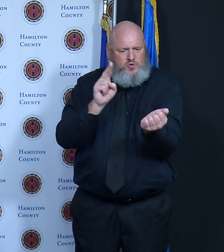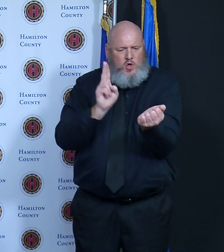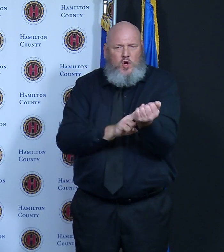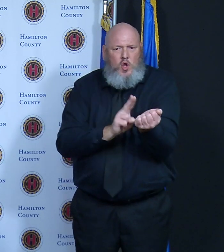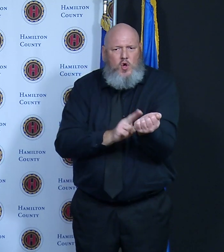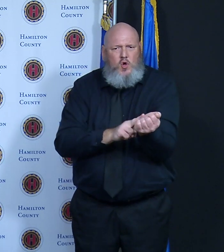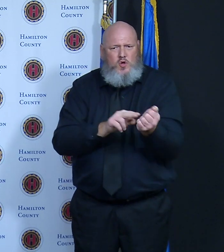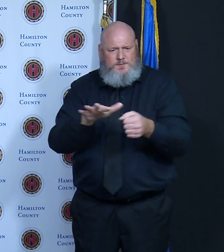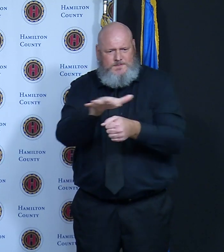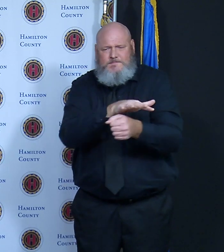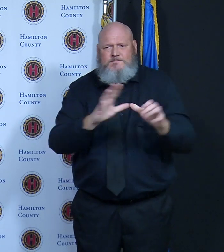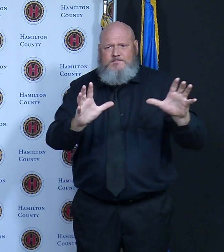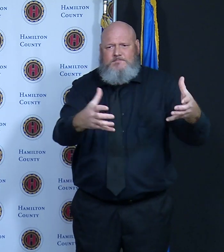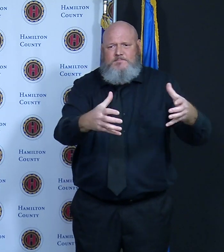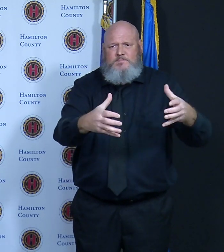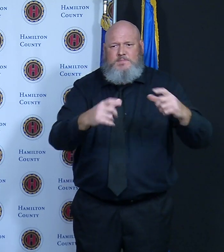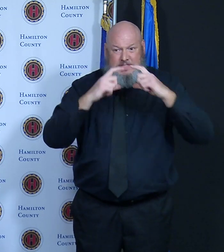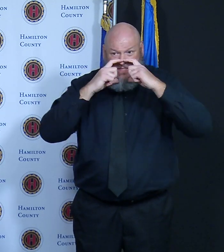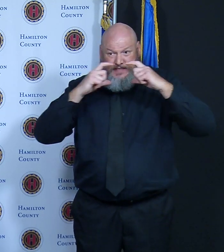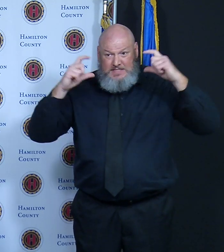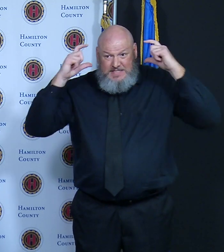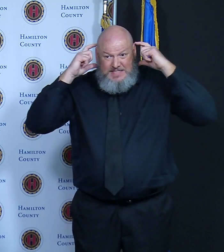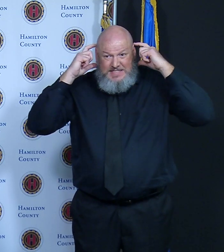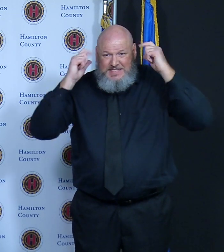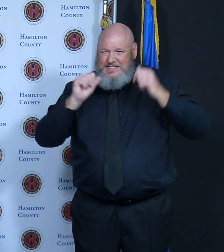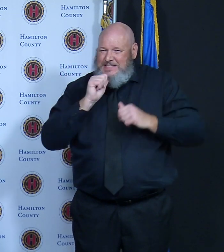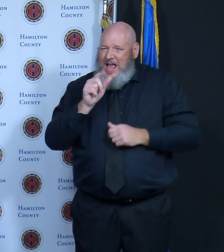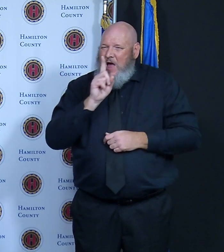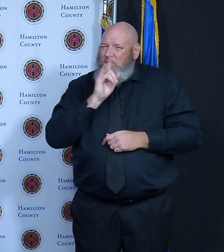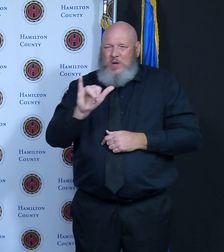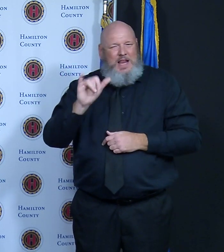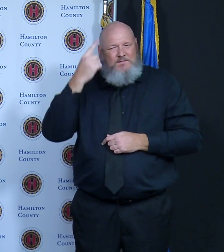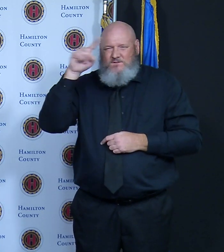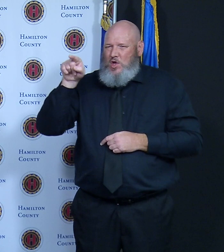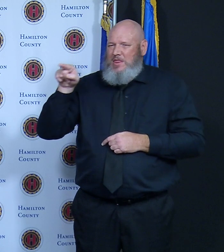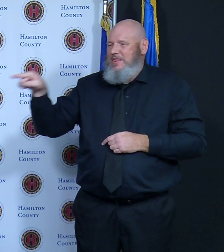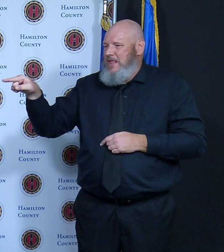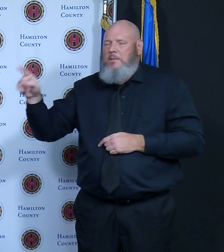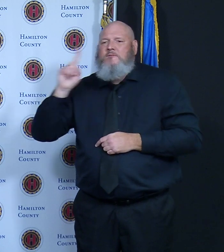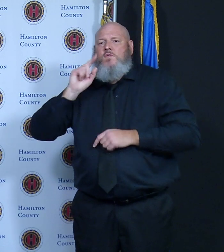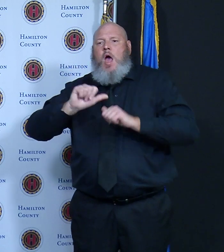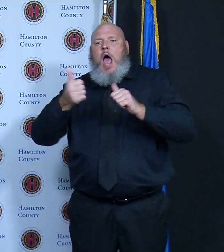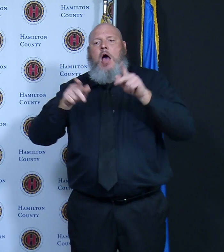use them right now John London asked the follow up what are the PPE numbers what